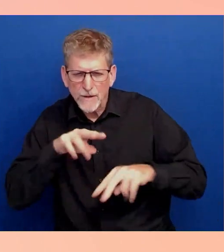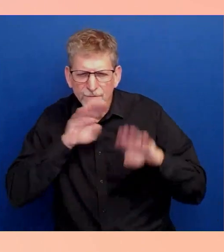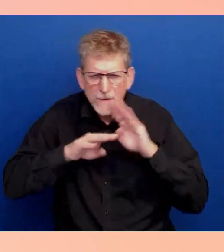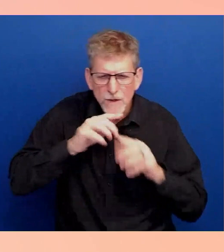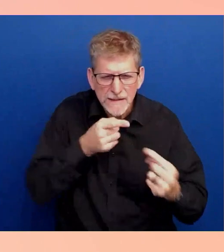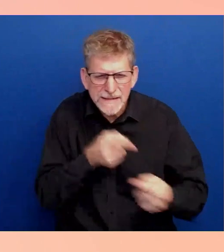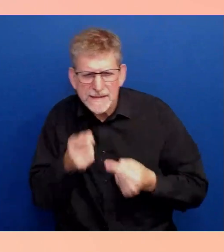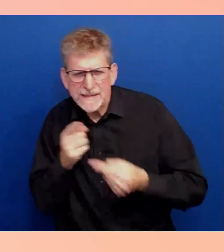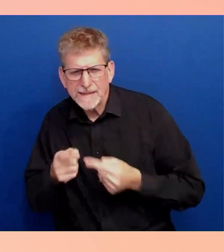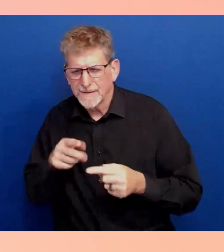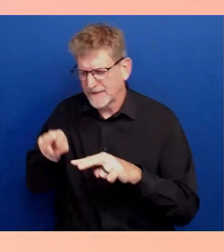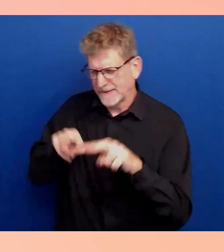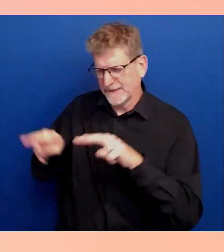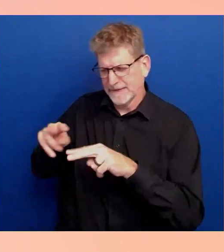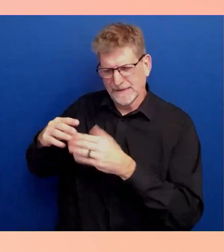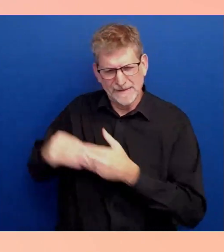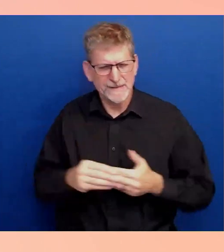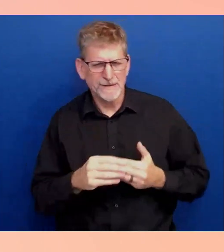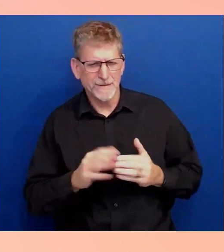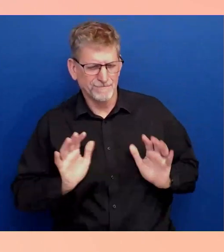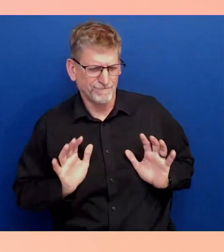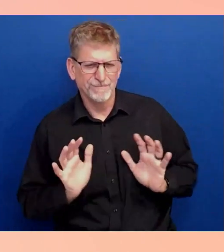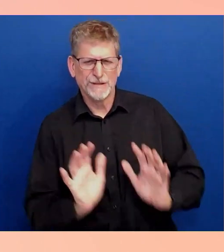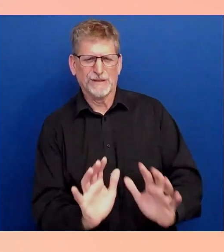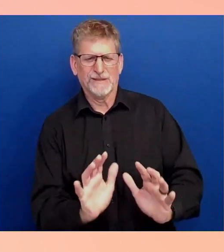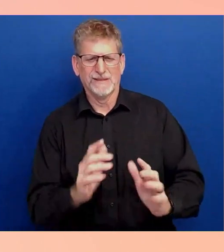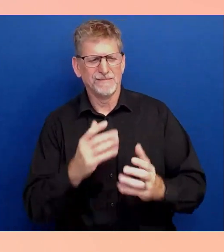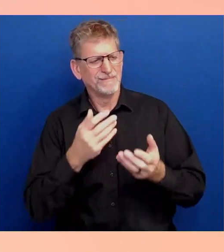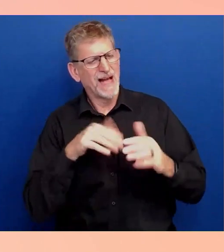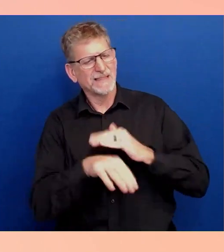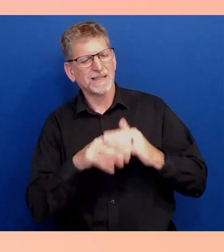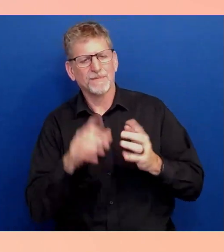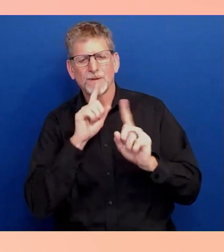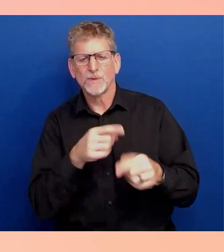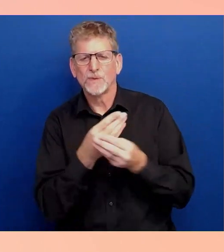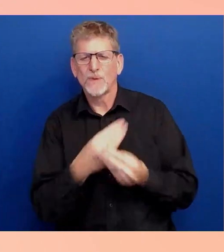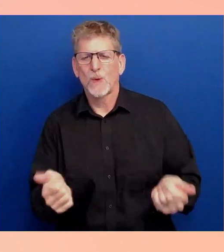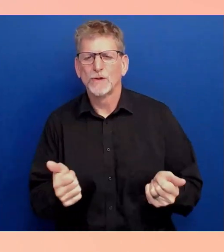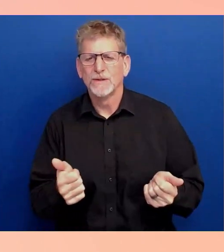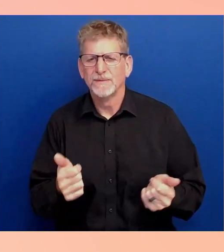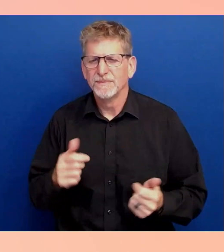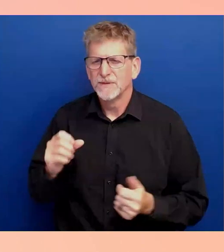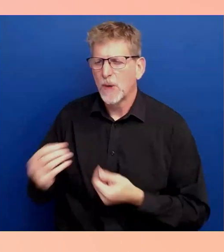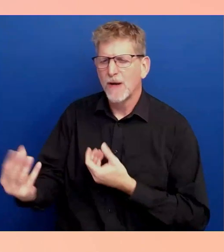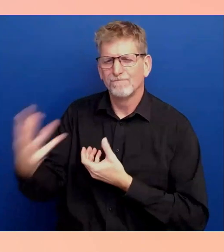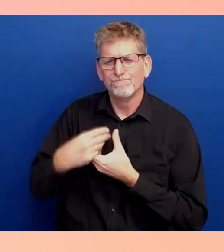Embracing this mindset has driven more awareness and empathy in our team's working practices.